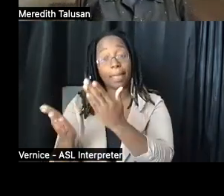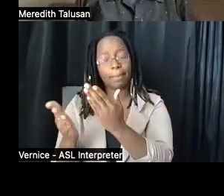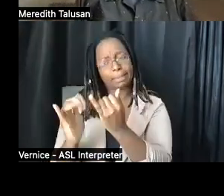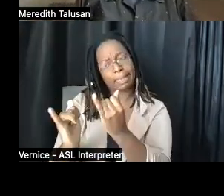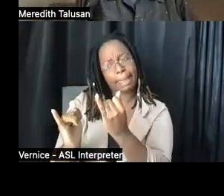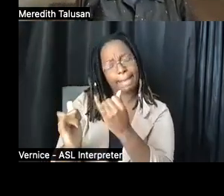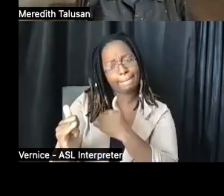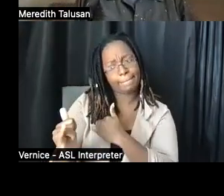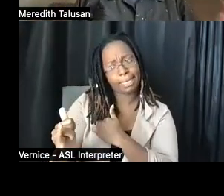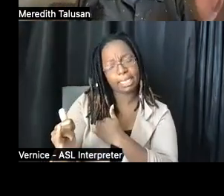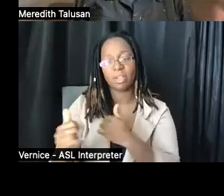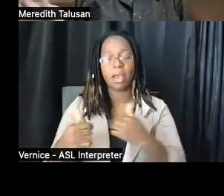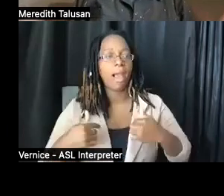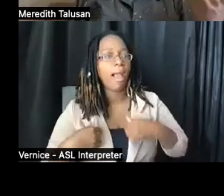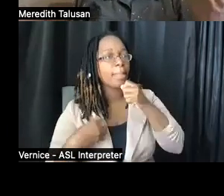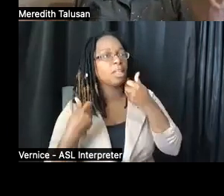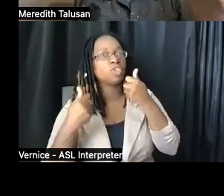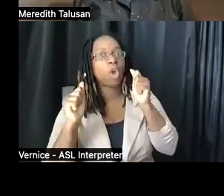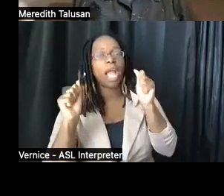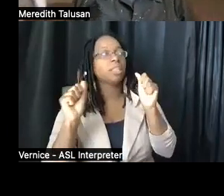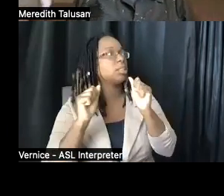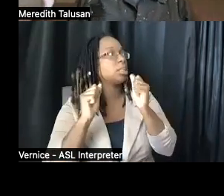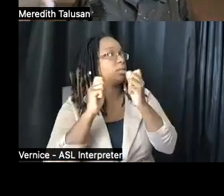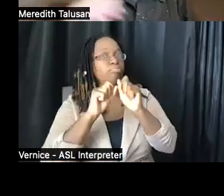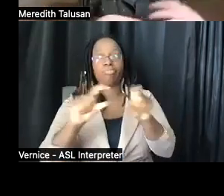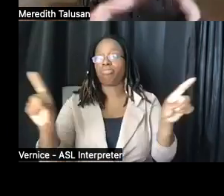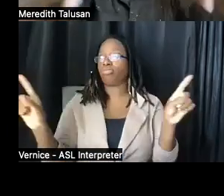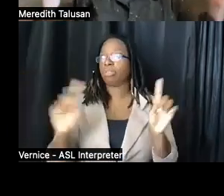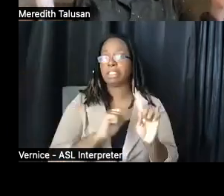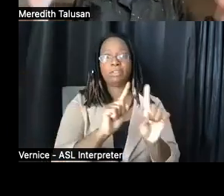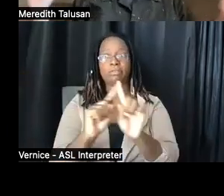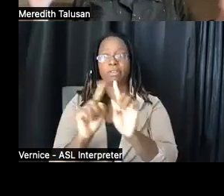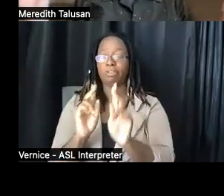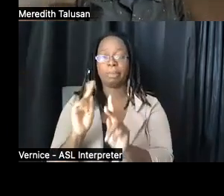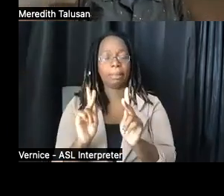get to know everybody in the room. Right?